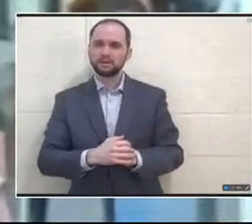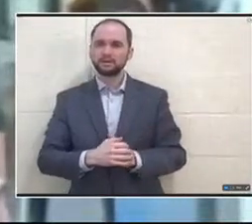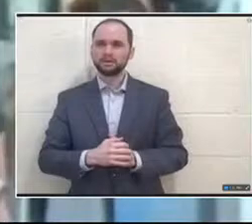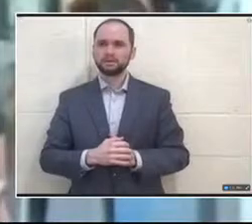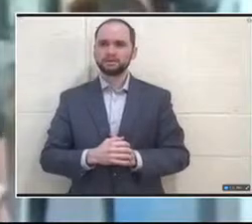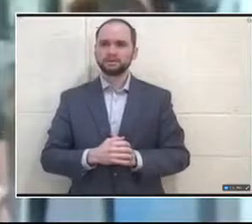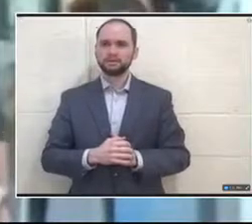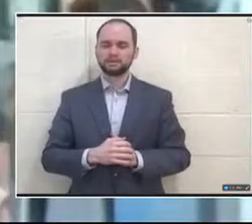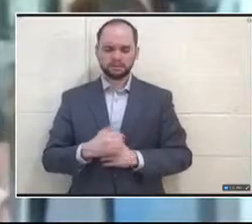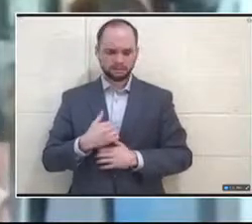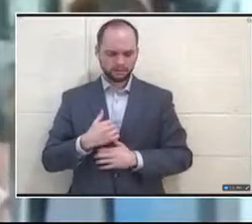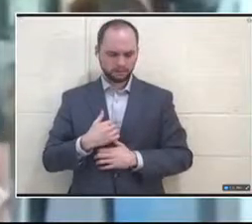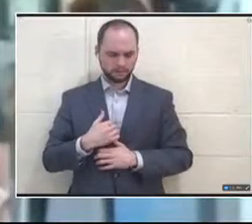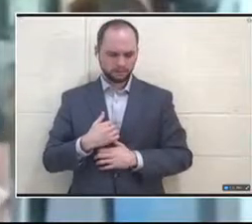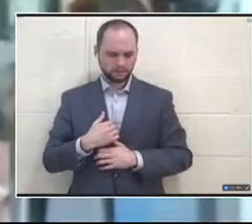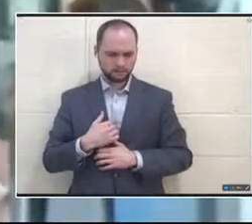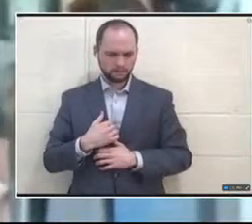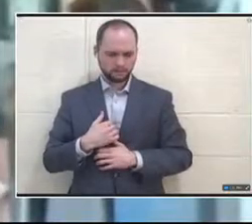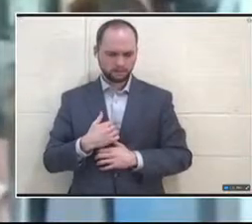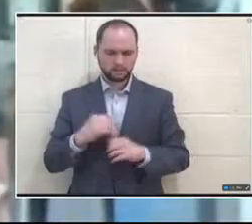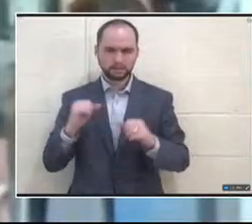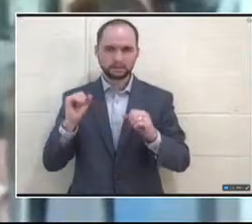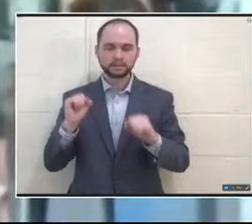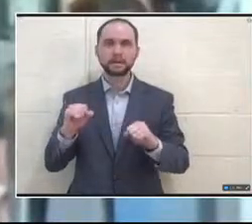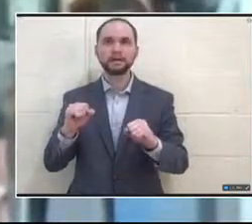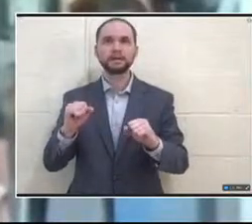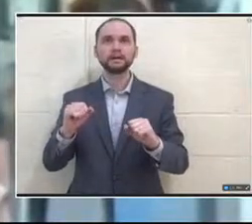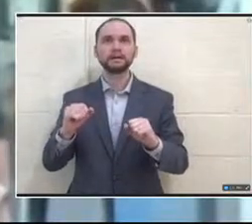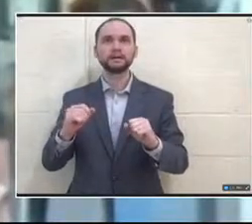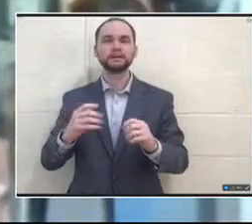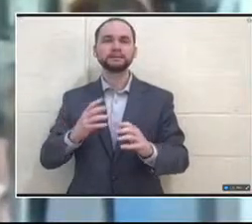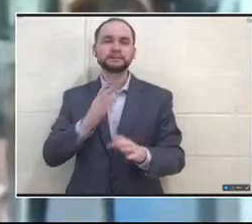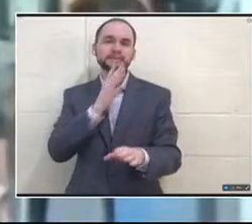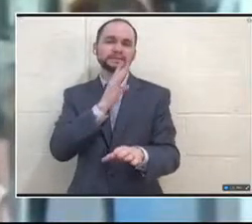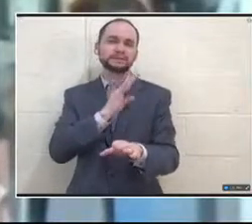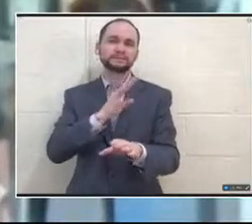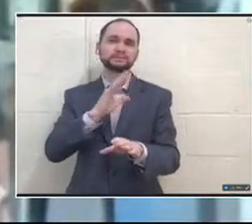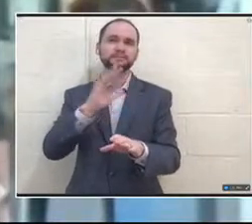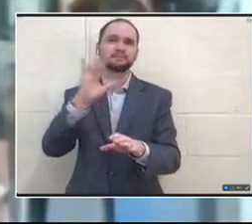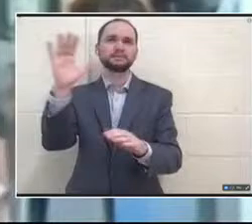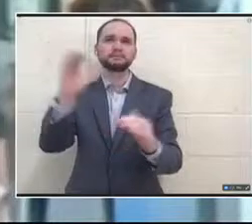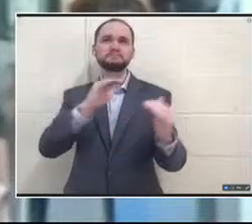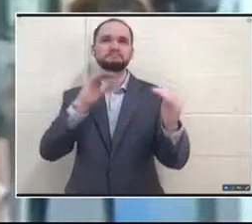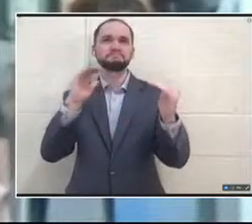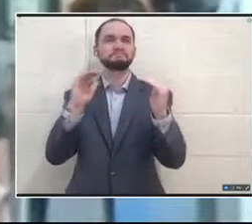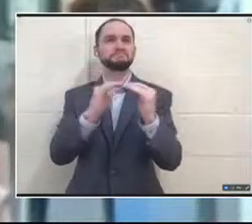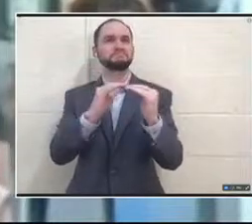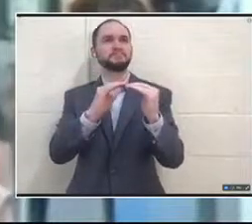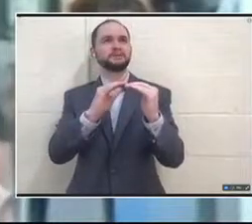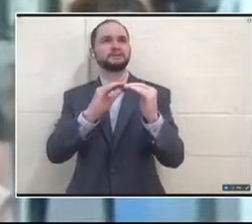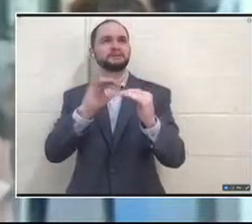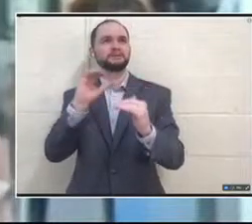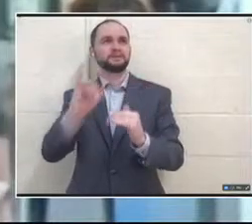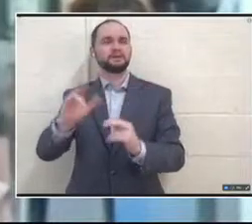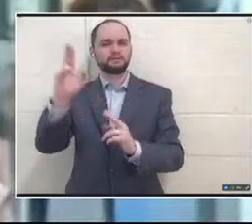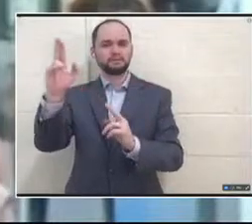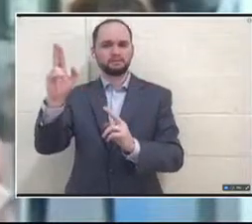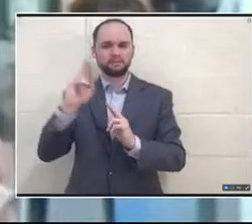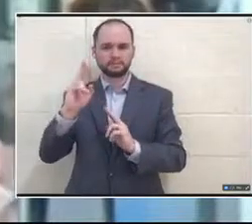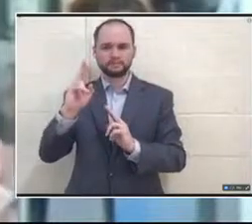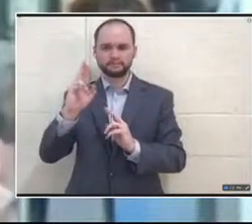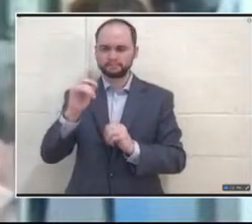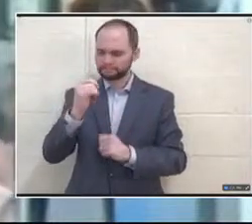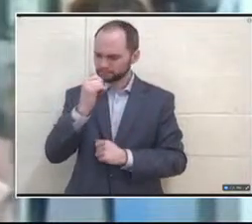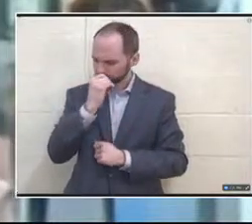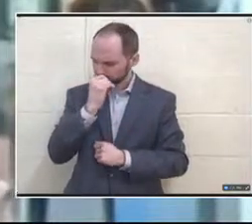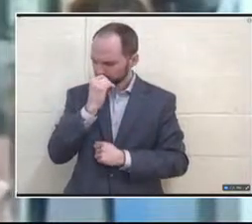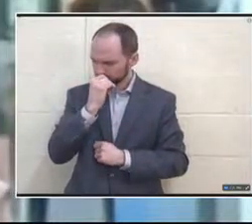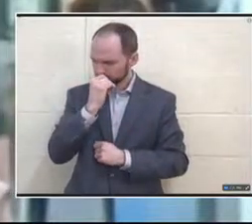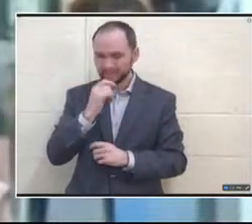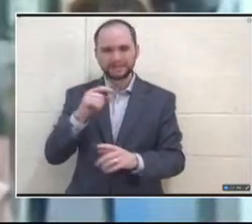meet the moment? Everything that meant it seems as though not just a concert anymore but a symbol